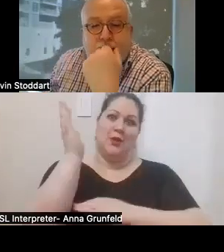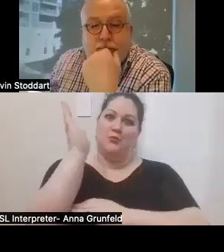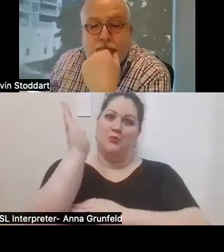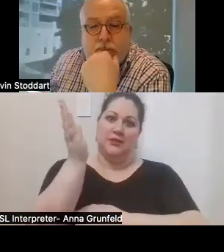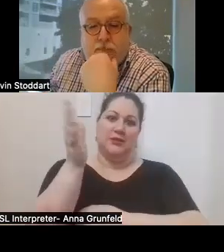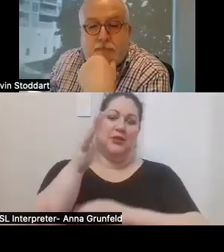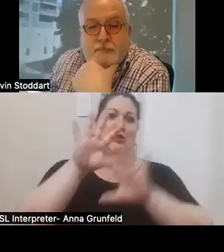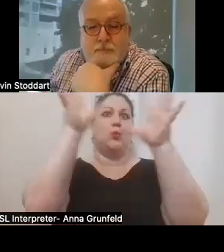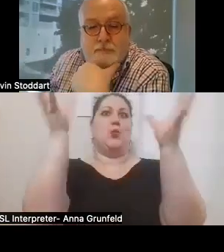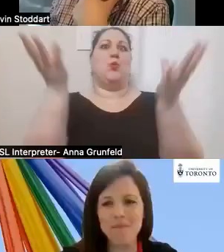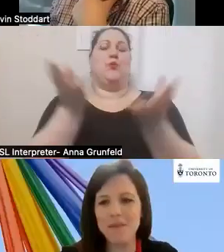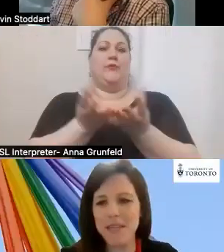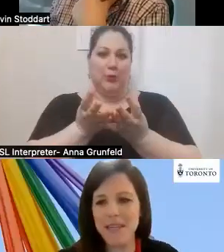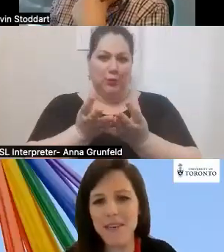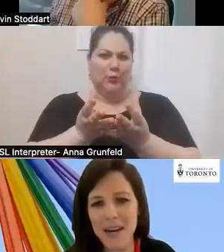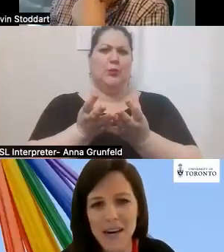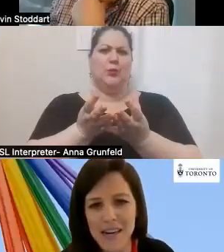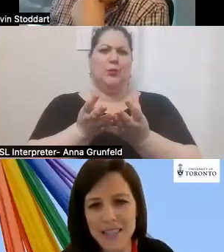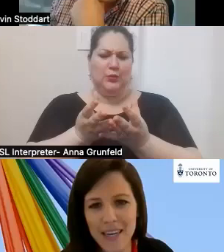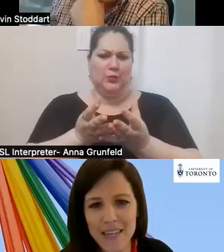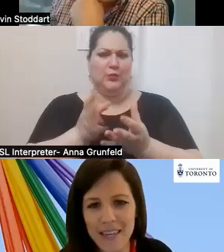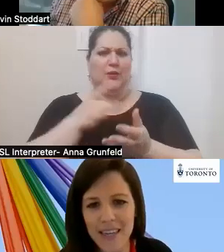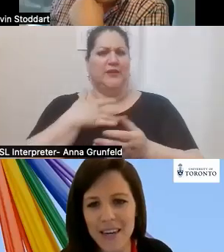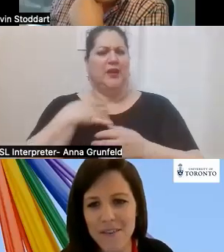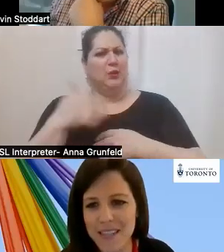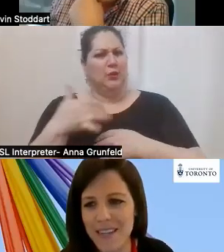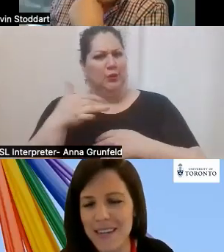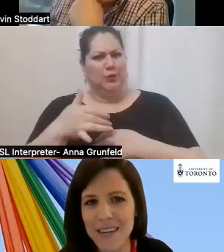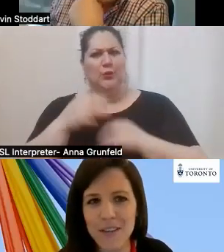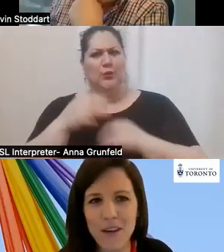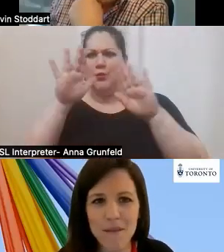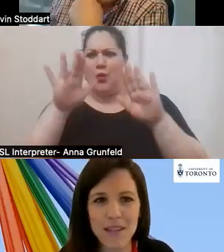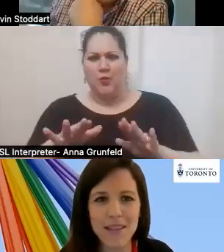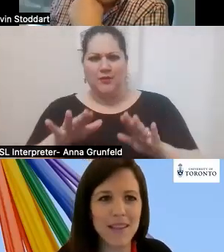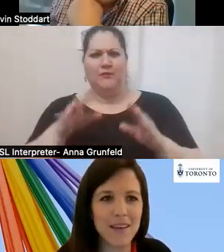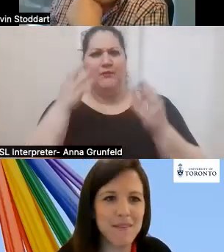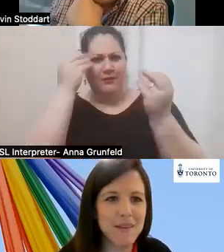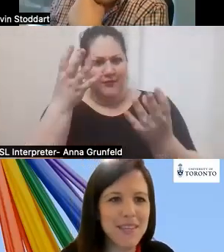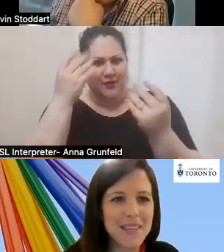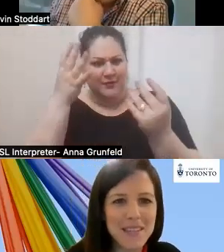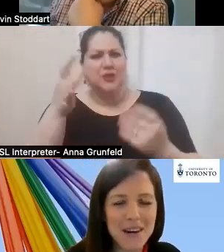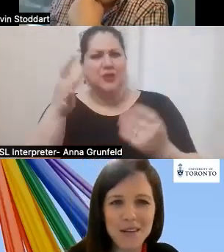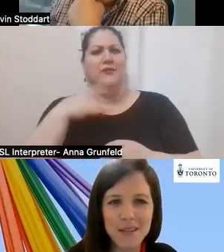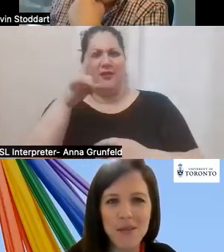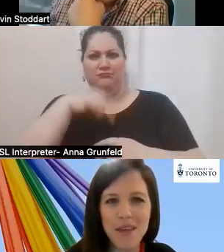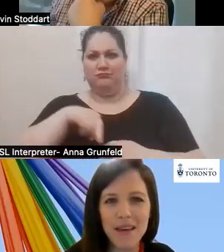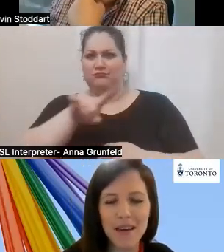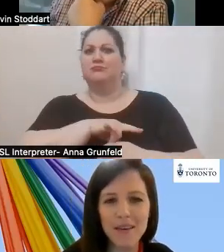That was some really great content and I think it resonated a lot with the folks on this call. So, thank you.